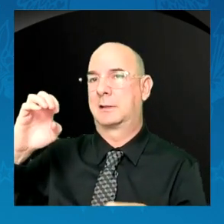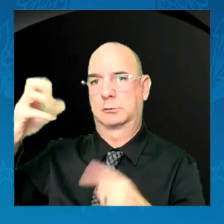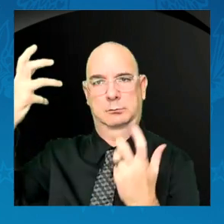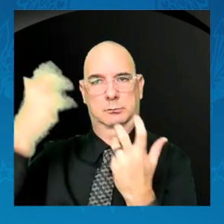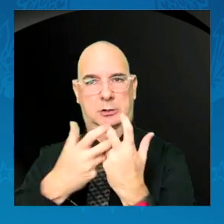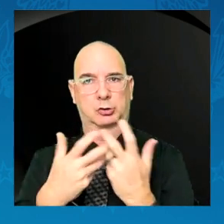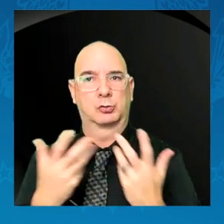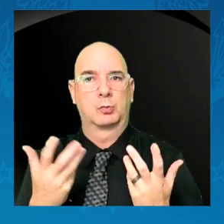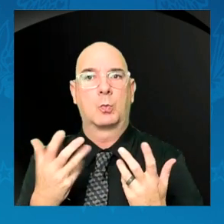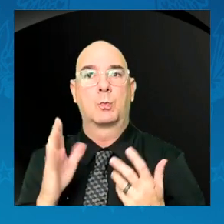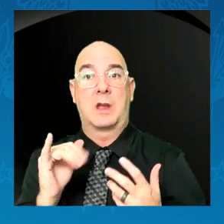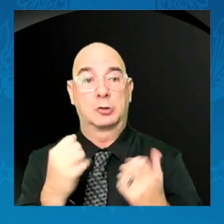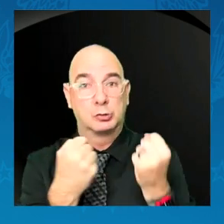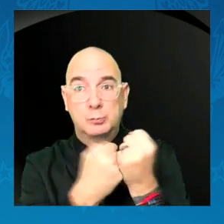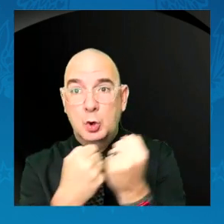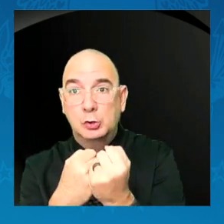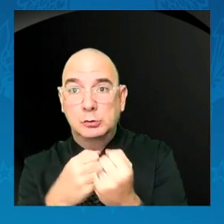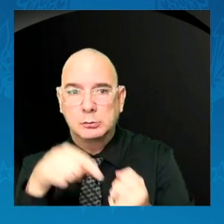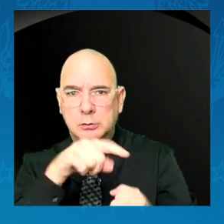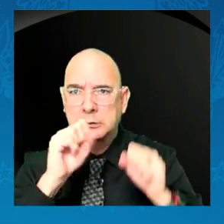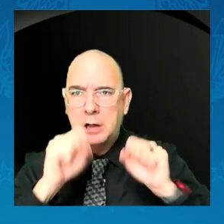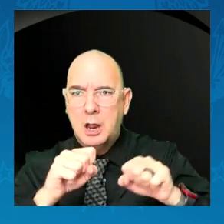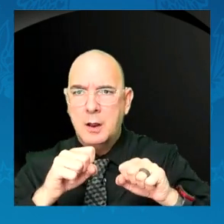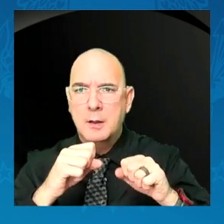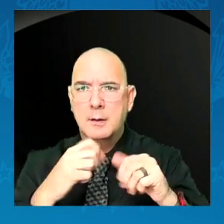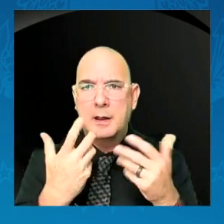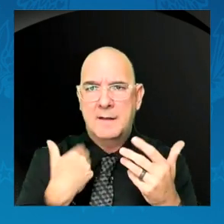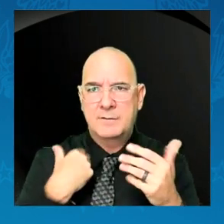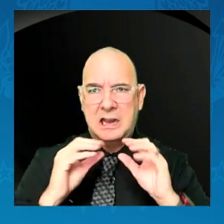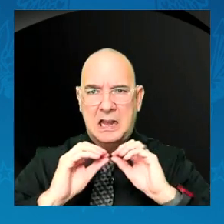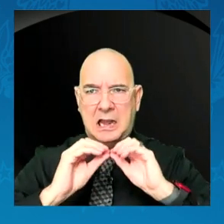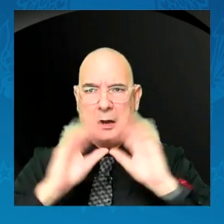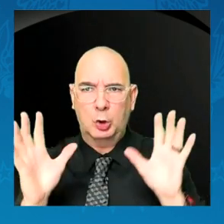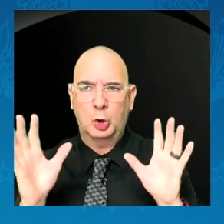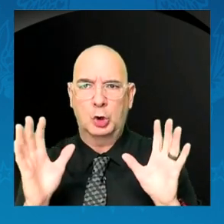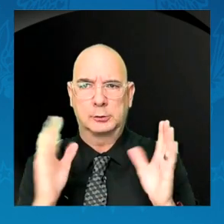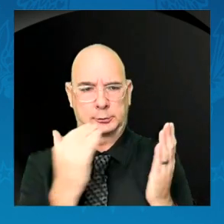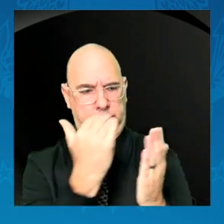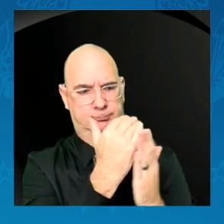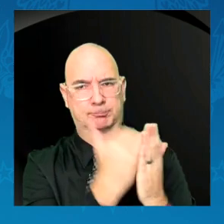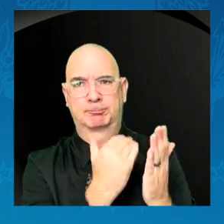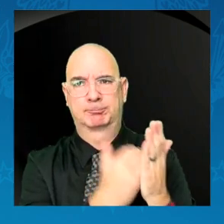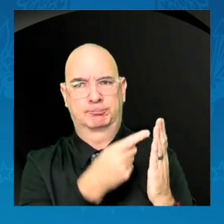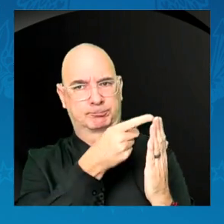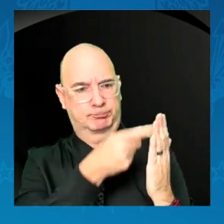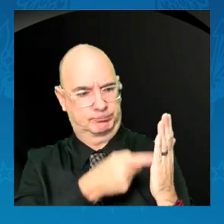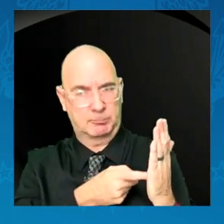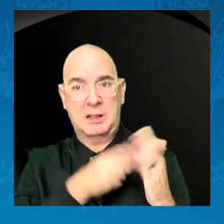and clearly articulated national policies. The national security subcommittee of the UHI